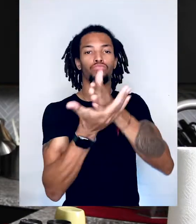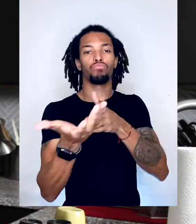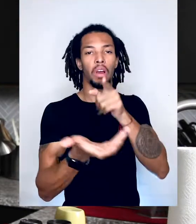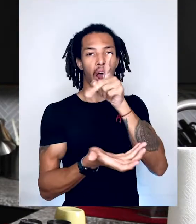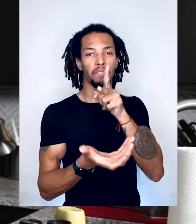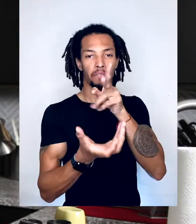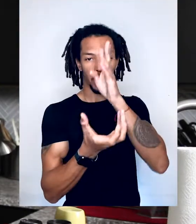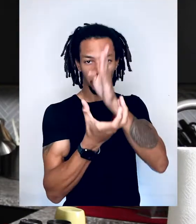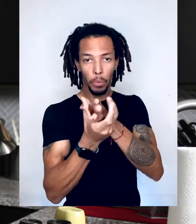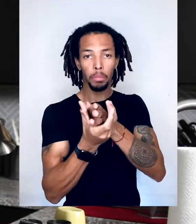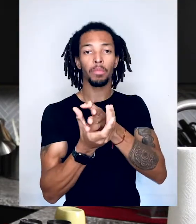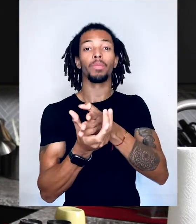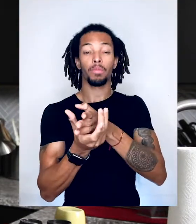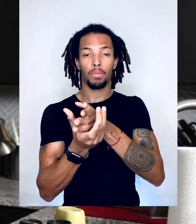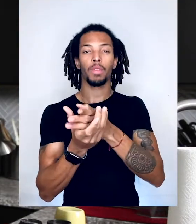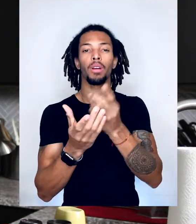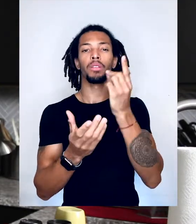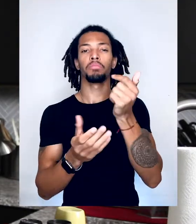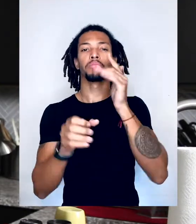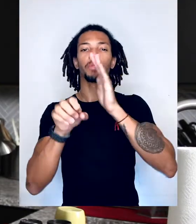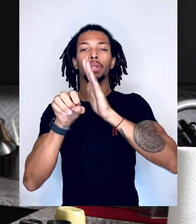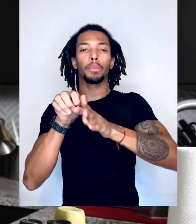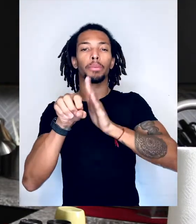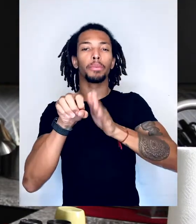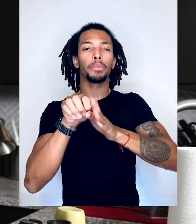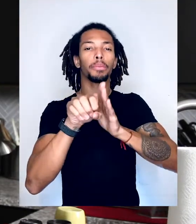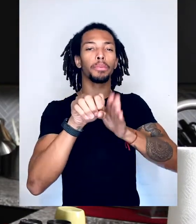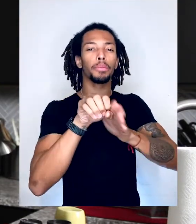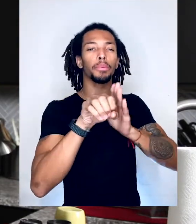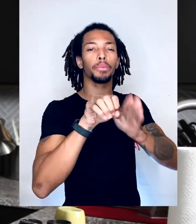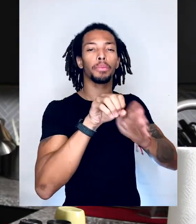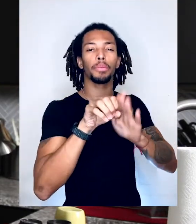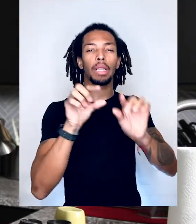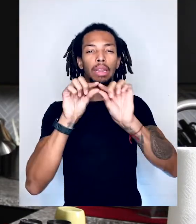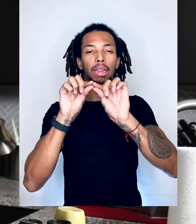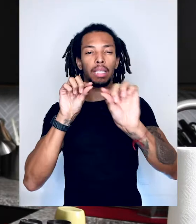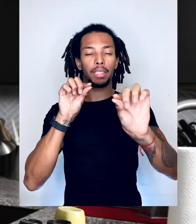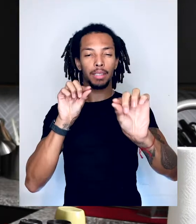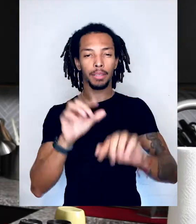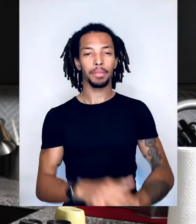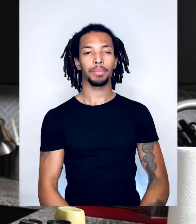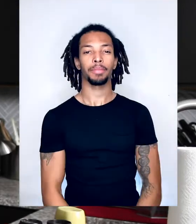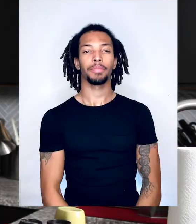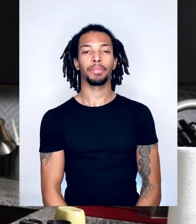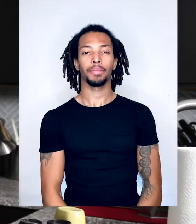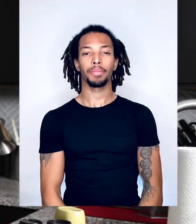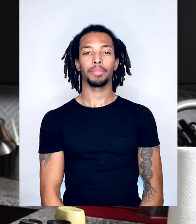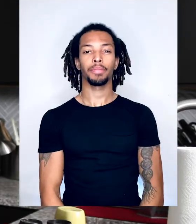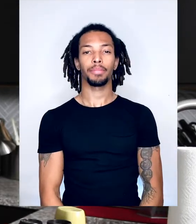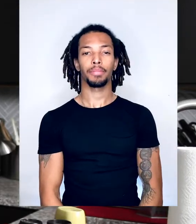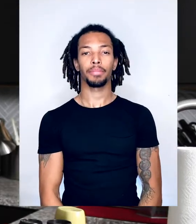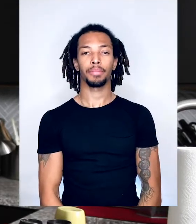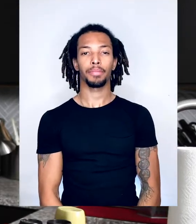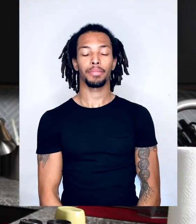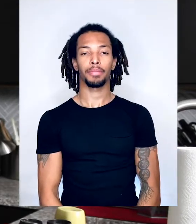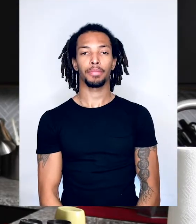chop them in half again, and give them a quick, thin slice.